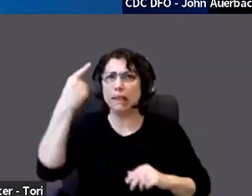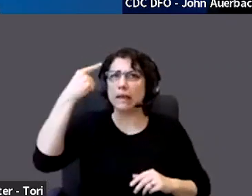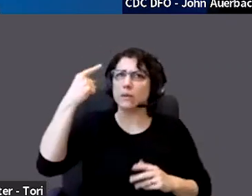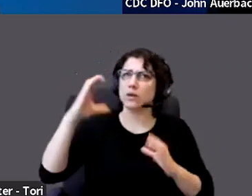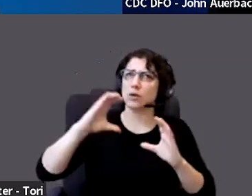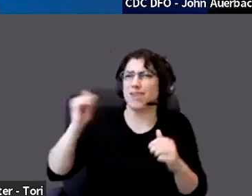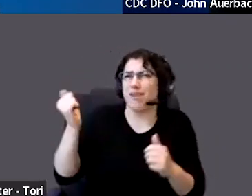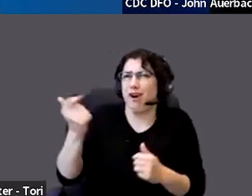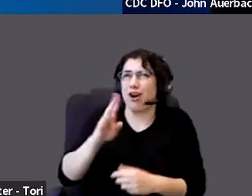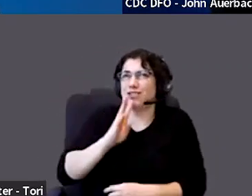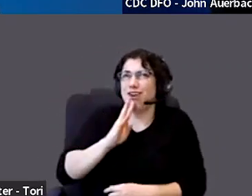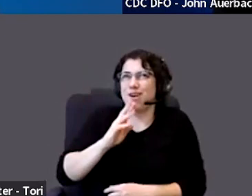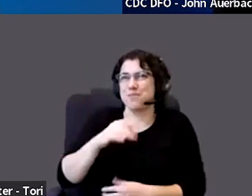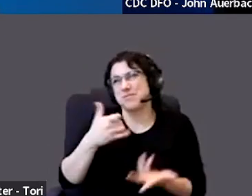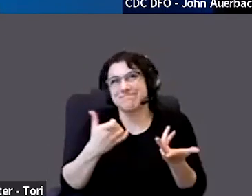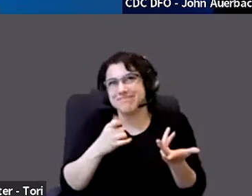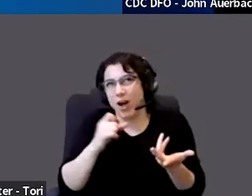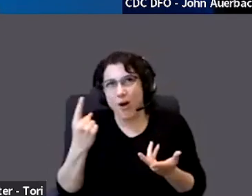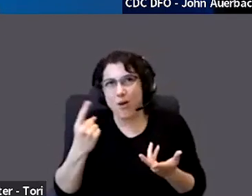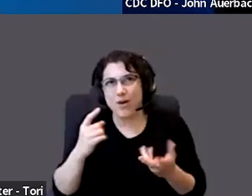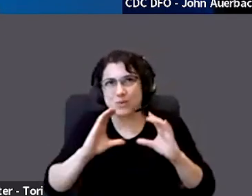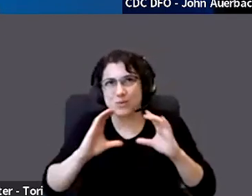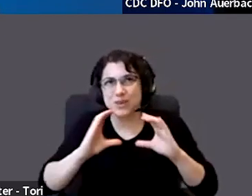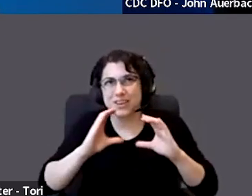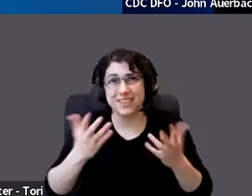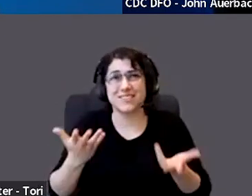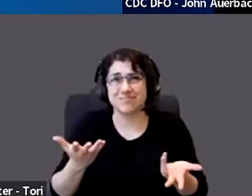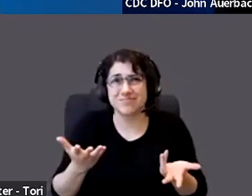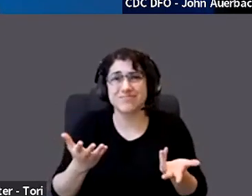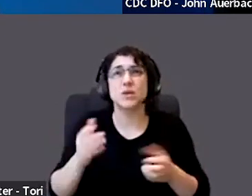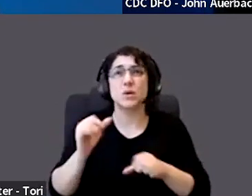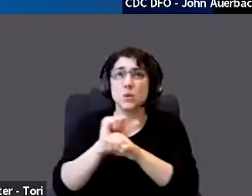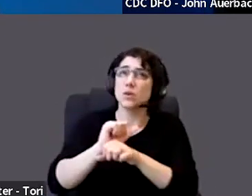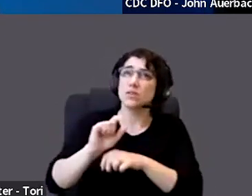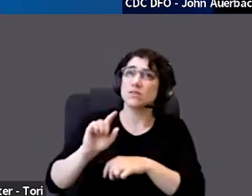We're not necessarily communicating. And the reason I'm bringing it up is because the work you're doing I think is so key,